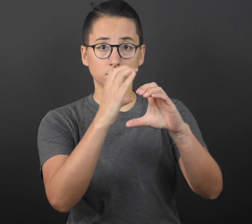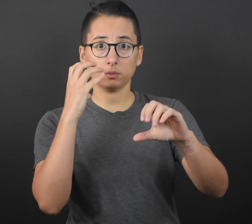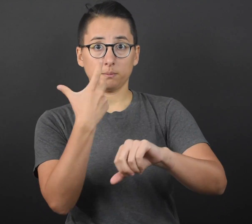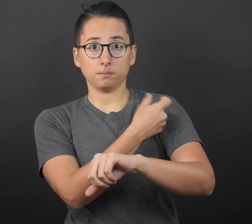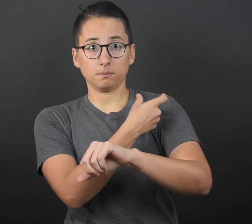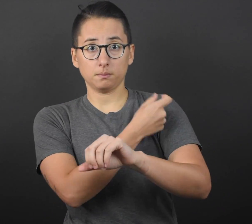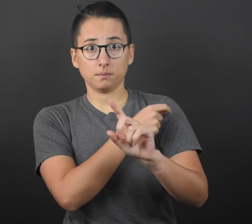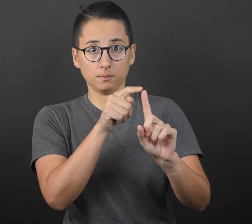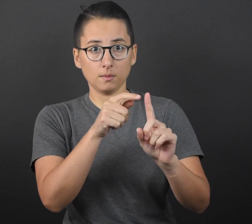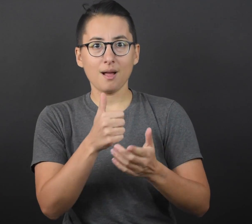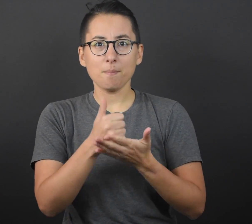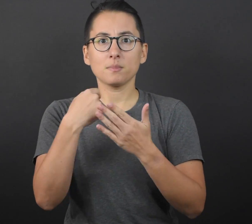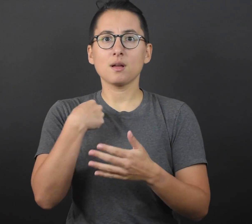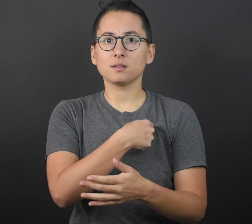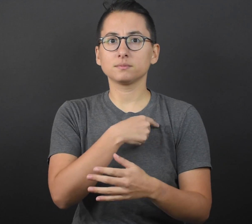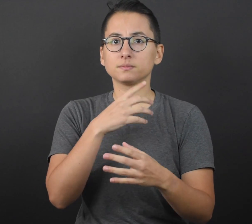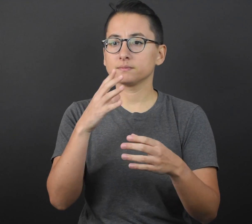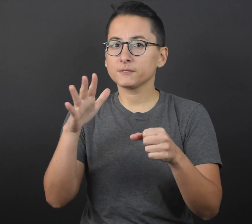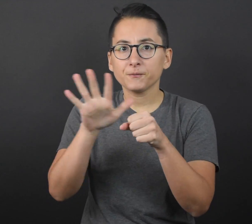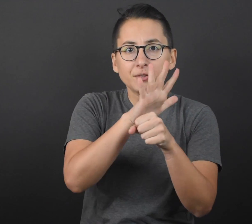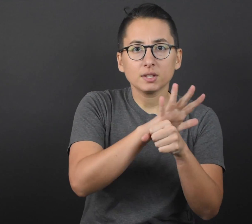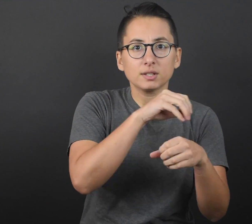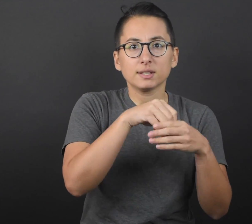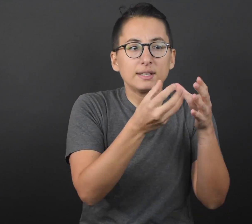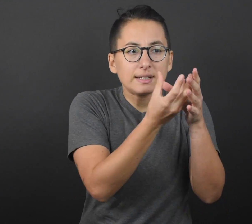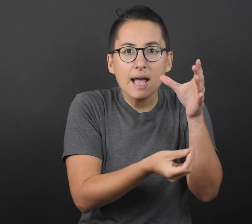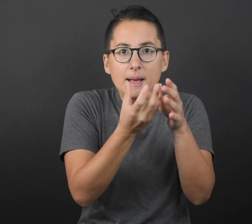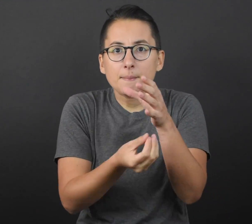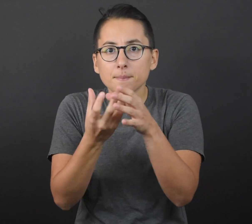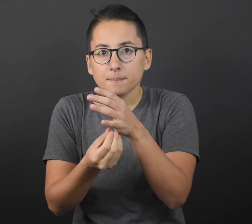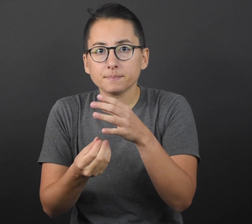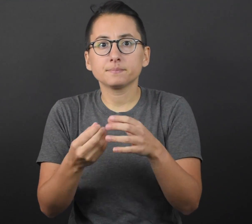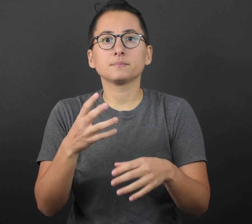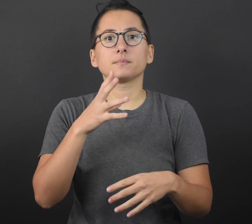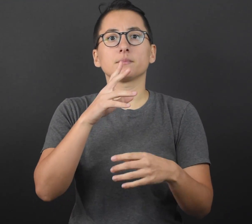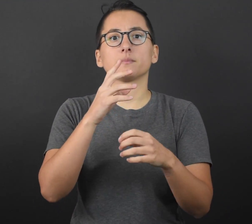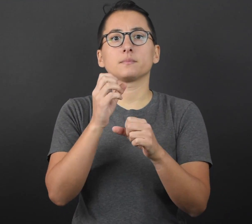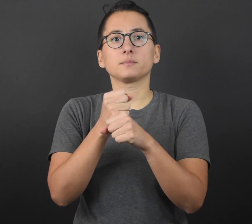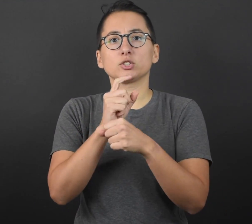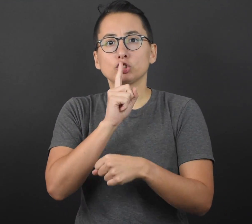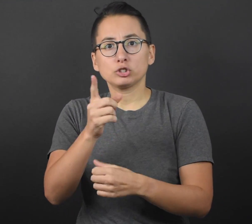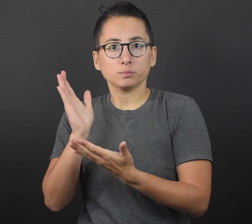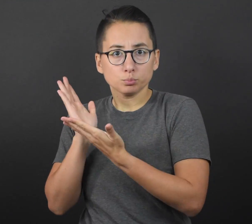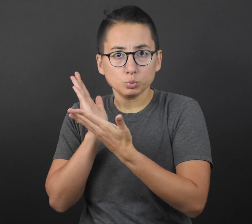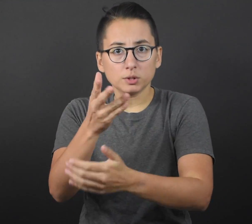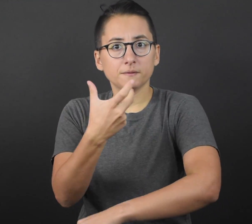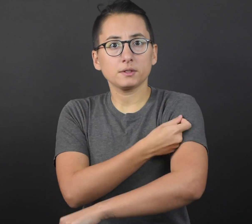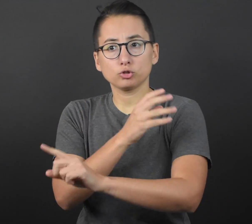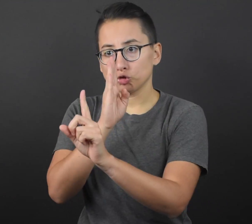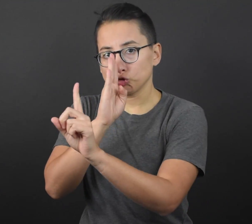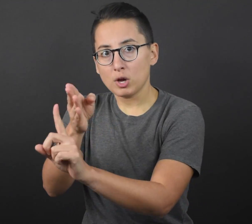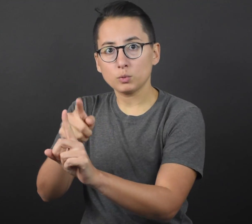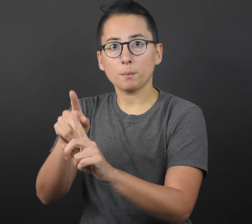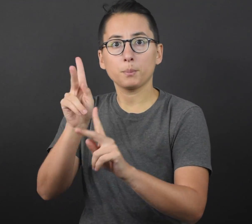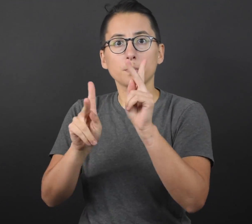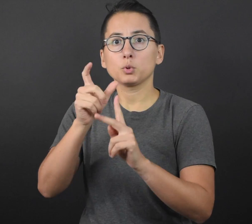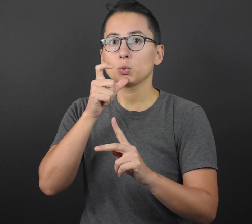to bring vaccines directly to people who might not otherwise have the chance to get vaccinated.”